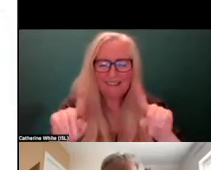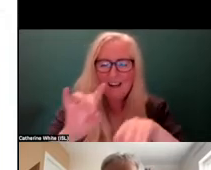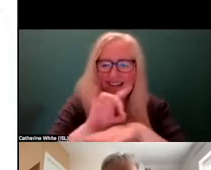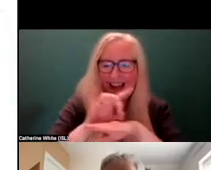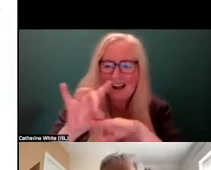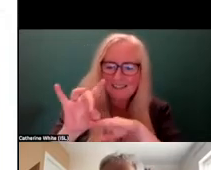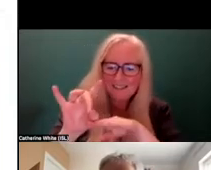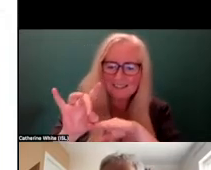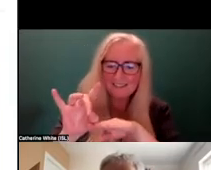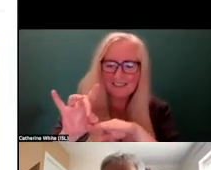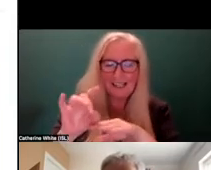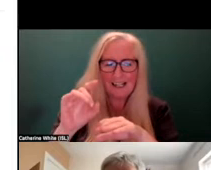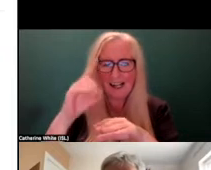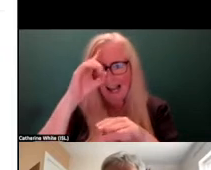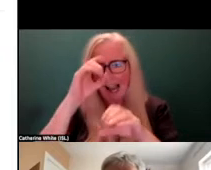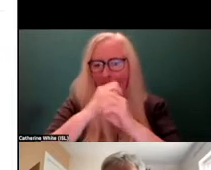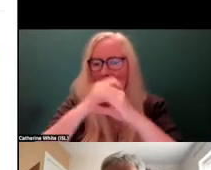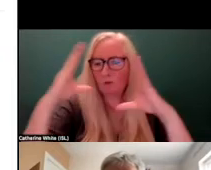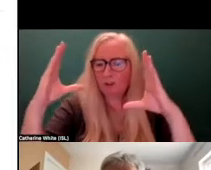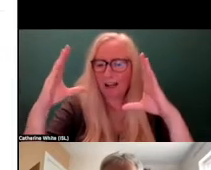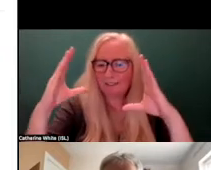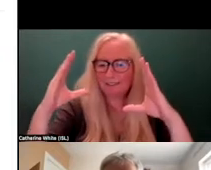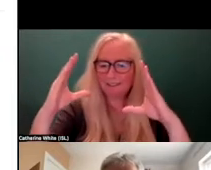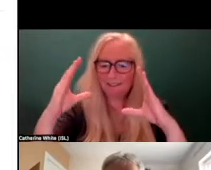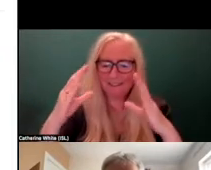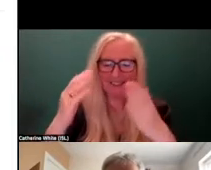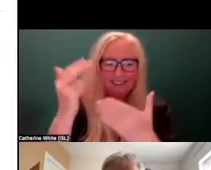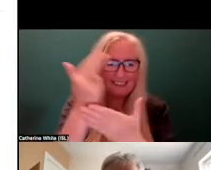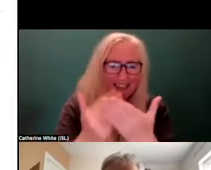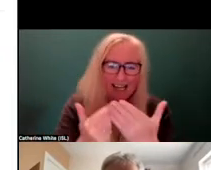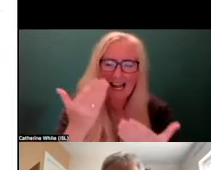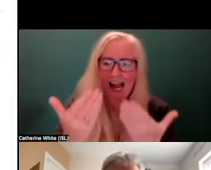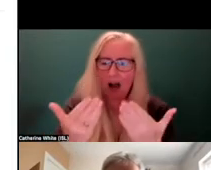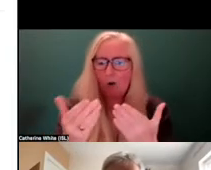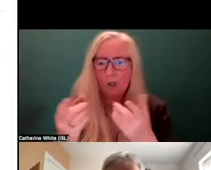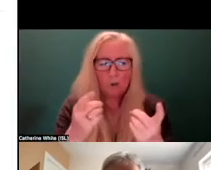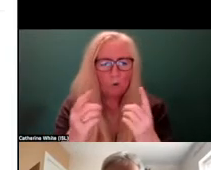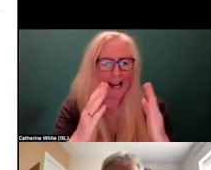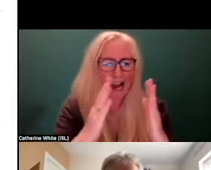different kinds of abstract approaches to doing our housing and the housing